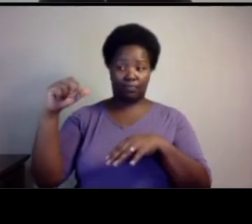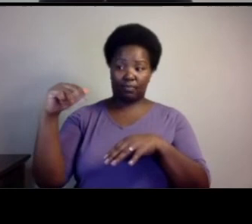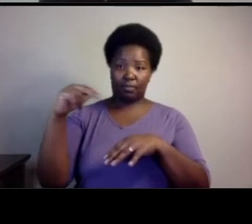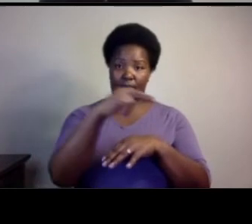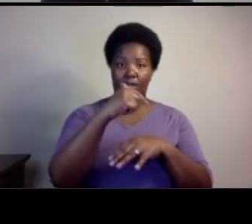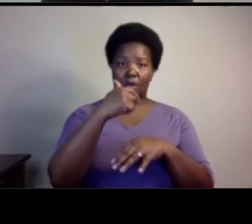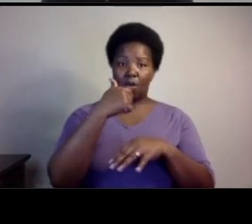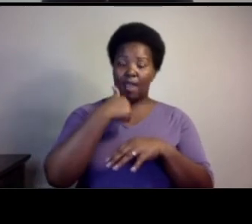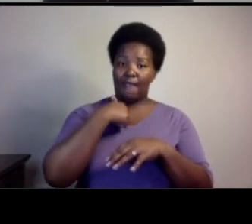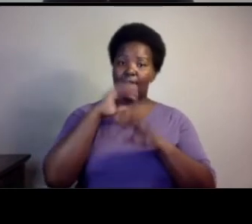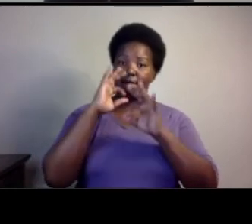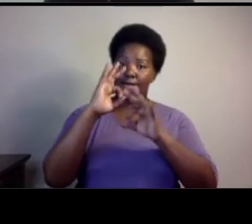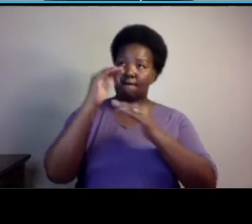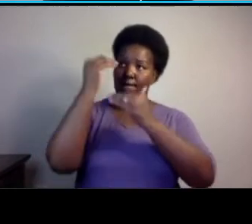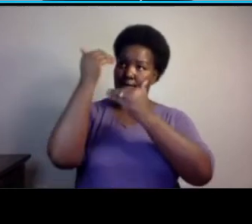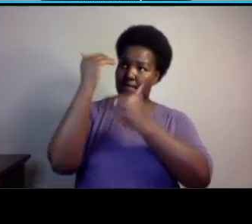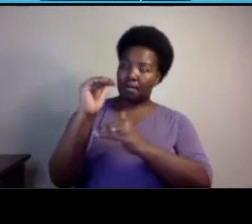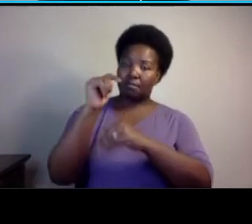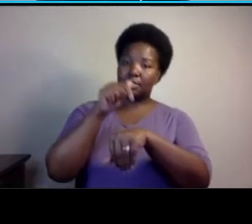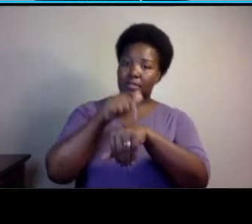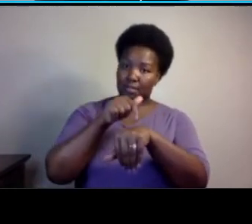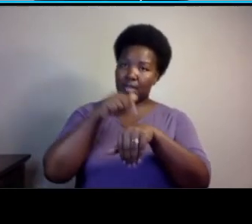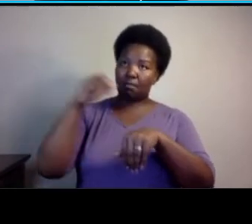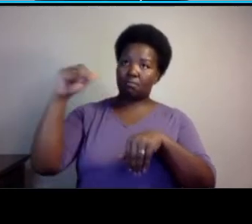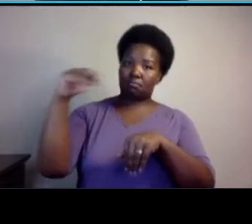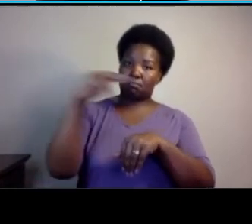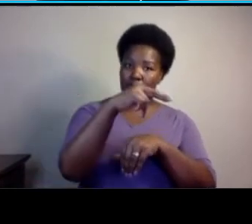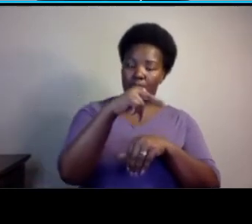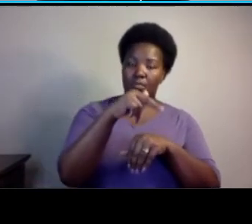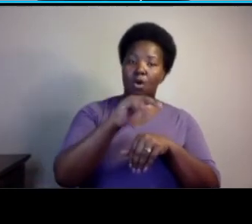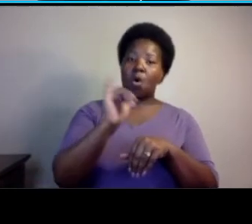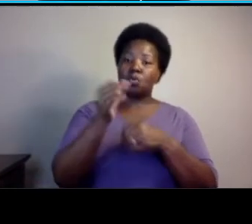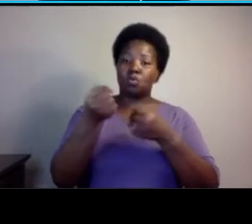and cars dedicated time to turn in areas where the two might conflict